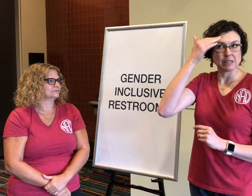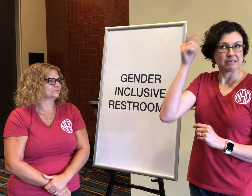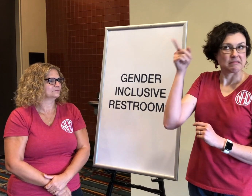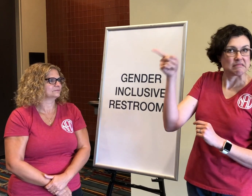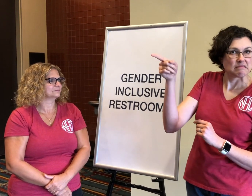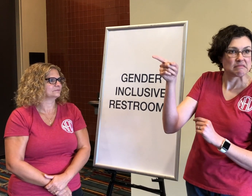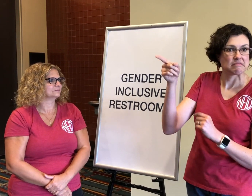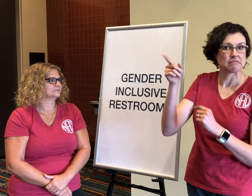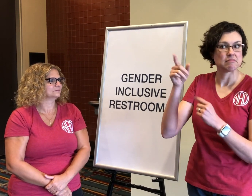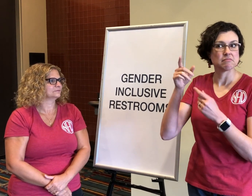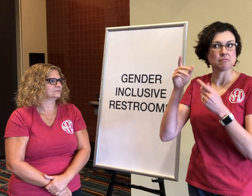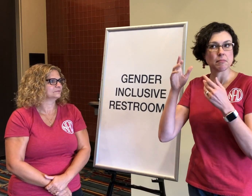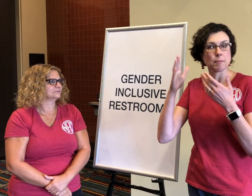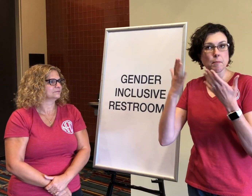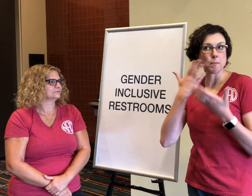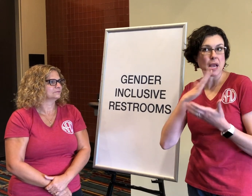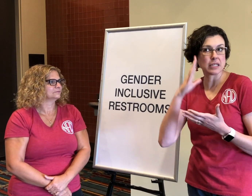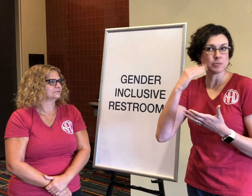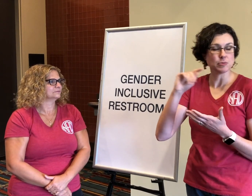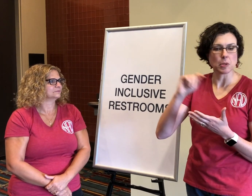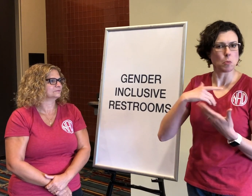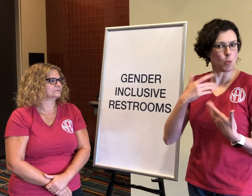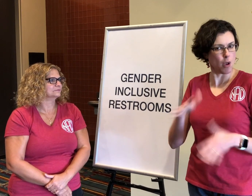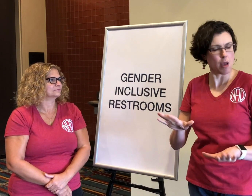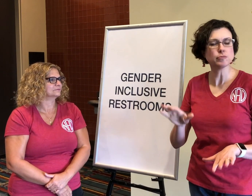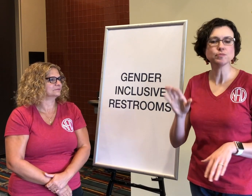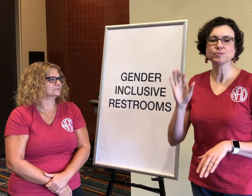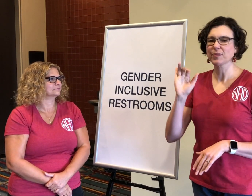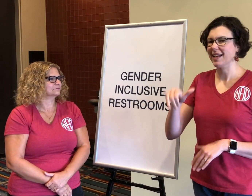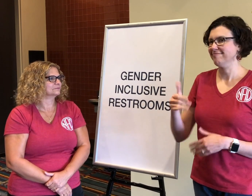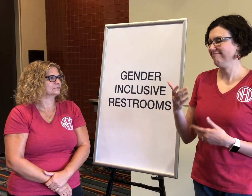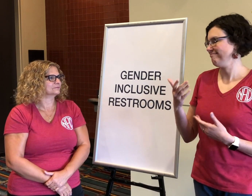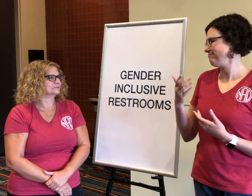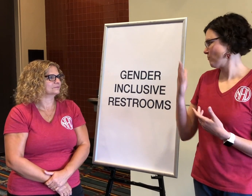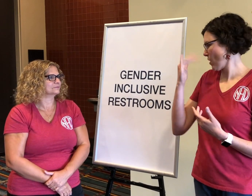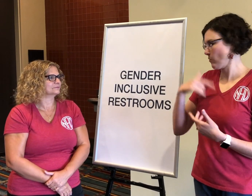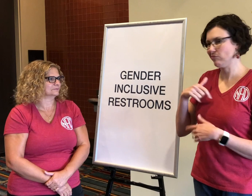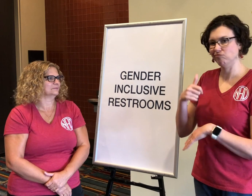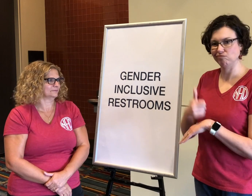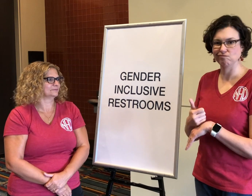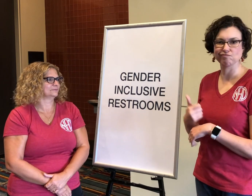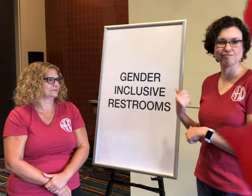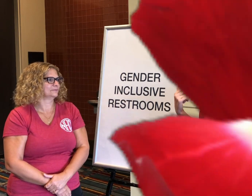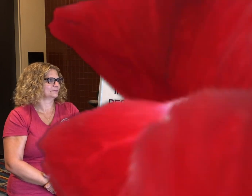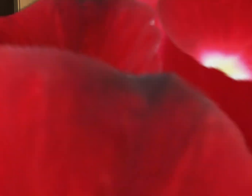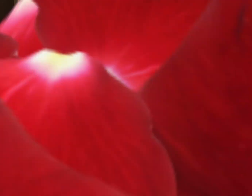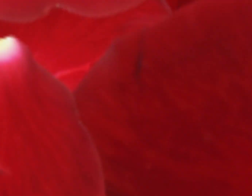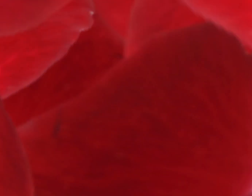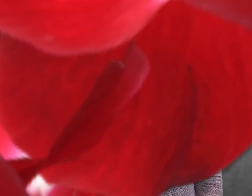they may not be welcome in the bathrooms or might have a bad experience. So that’s why we set in place this policy.